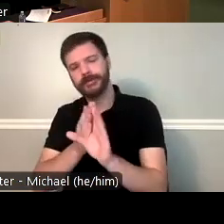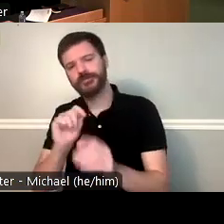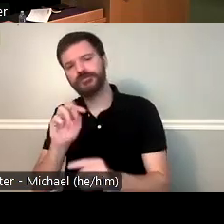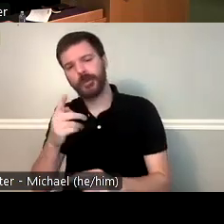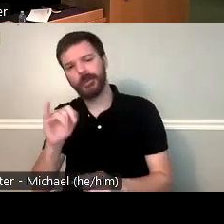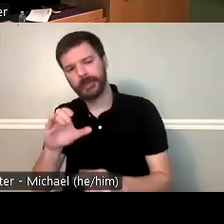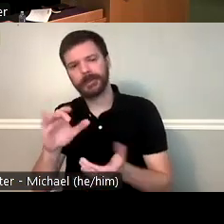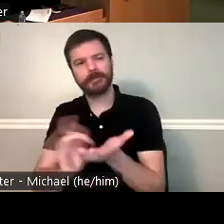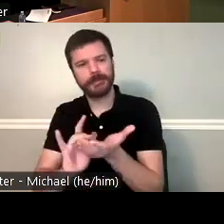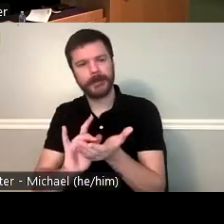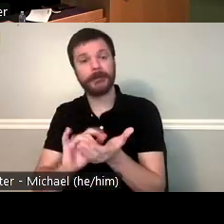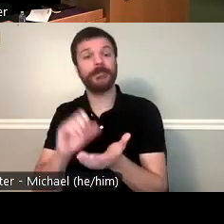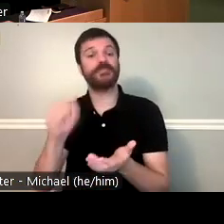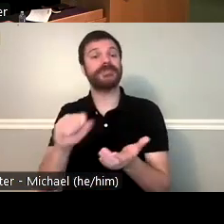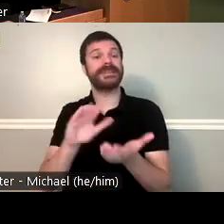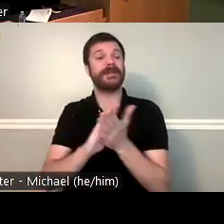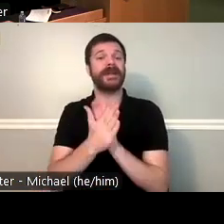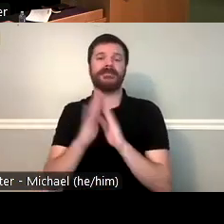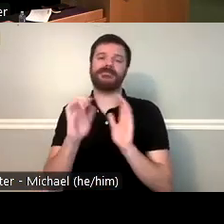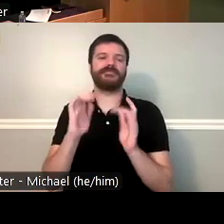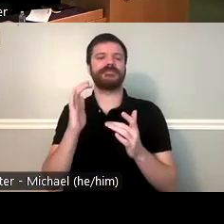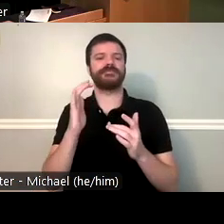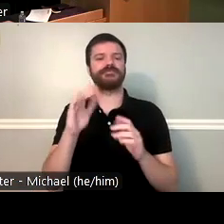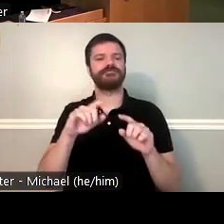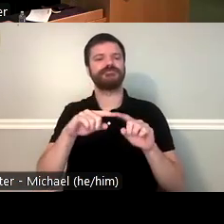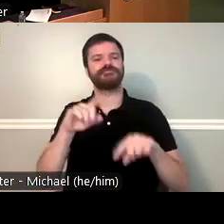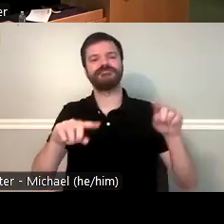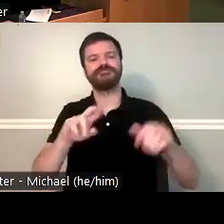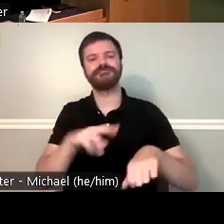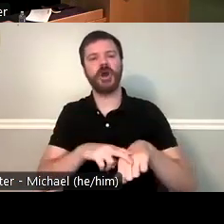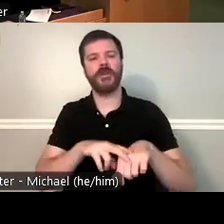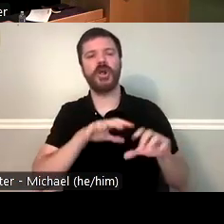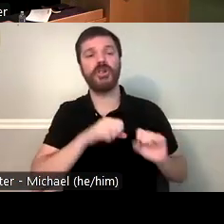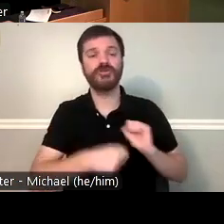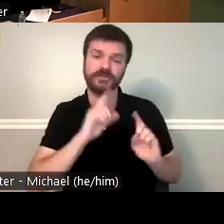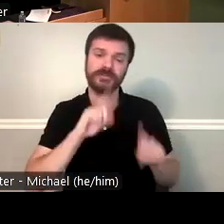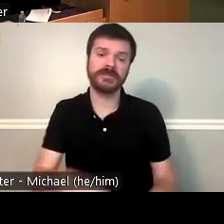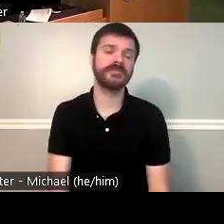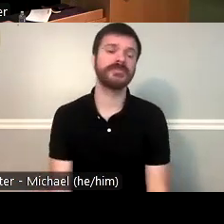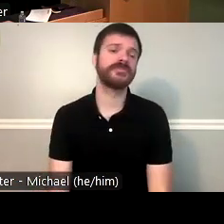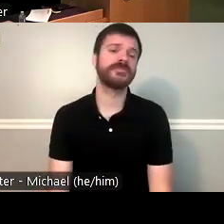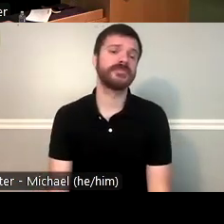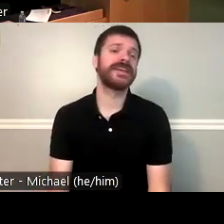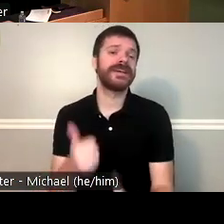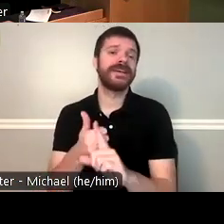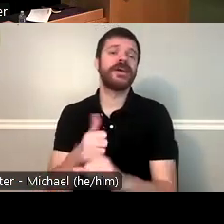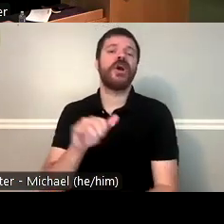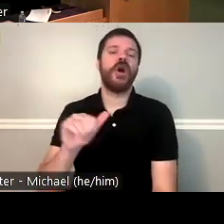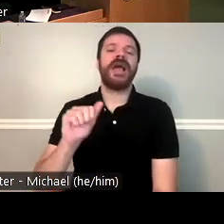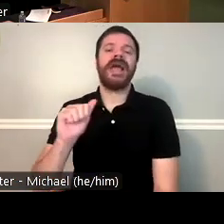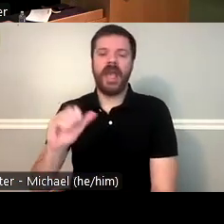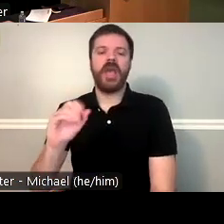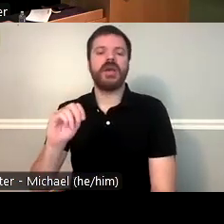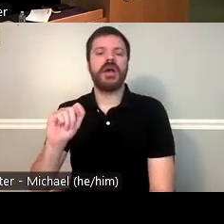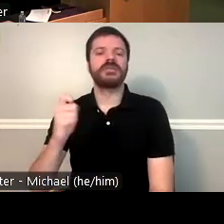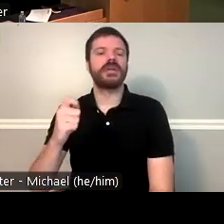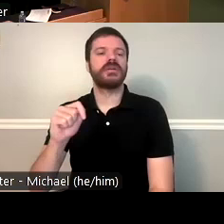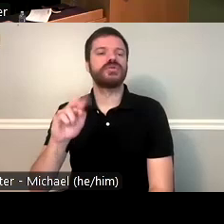pathologize normal varied grief responses because it's also a contextual it doesn't consider the